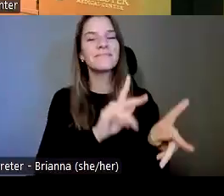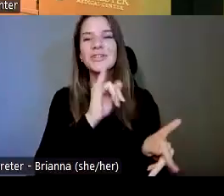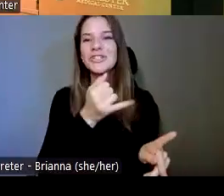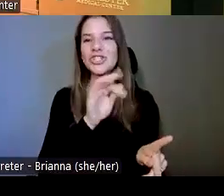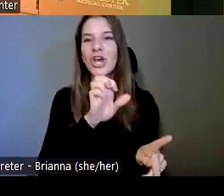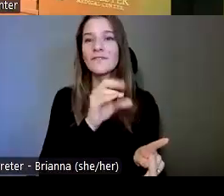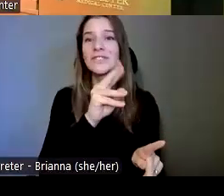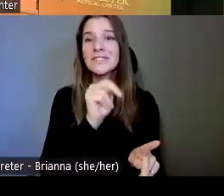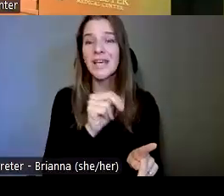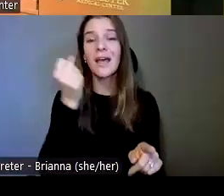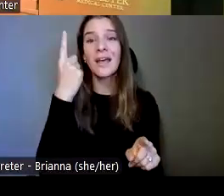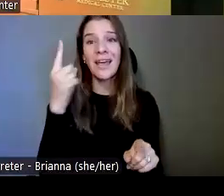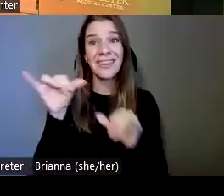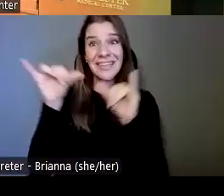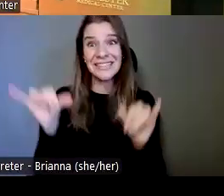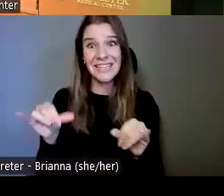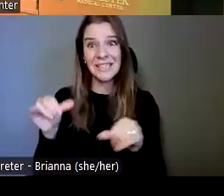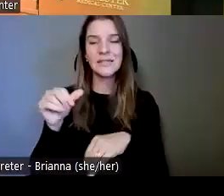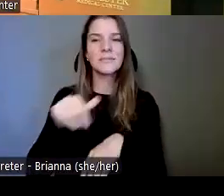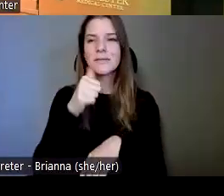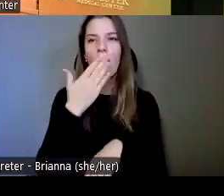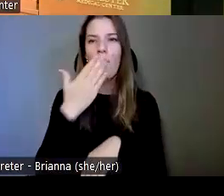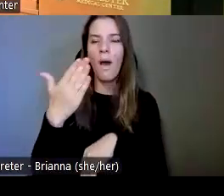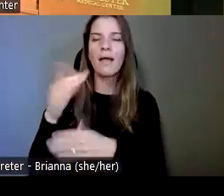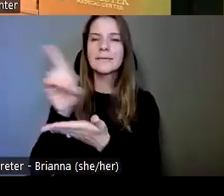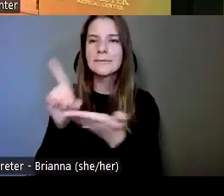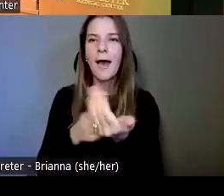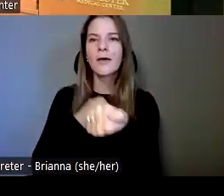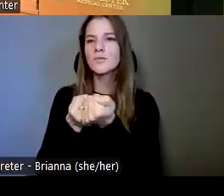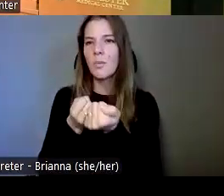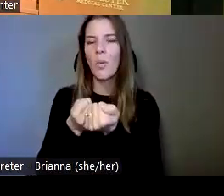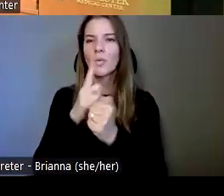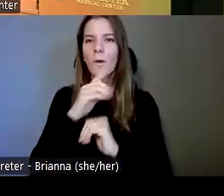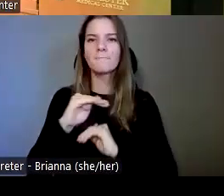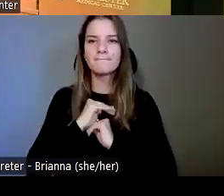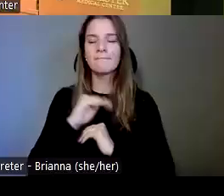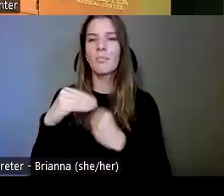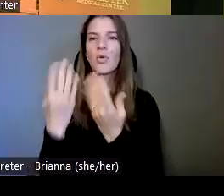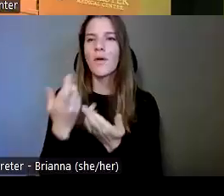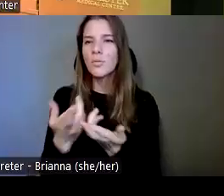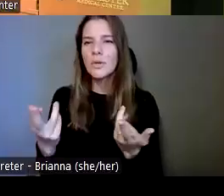the system is not well put together to actually meet their needs." Which is I love sort of what